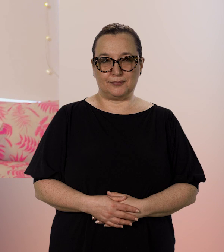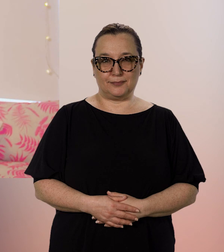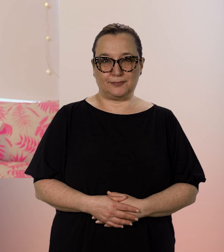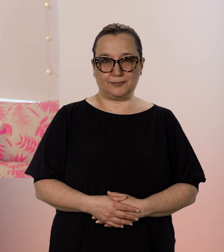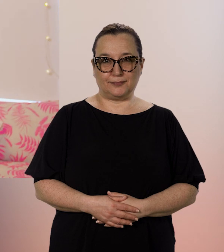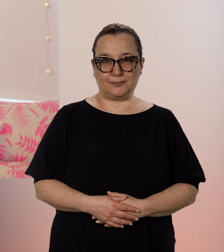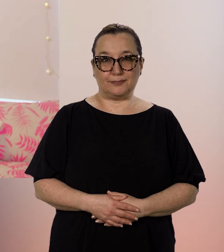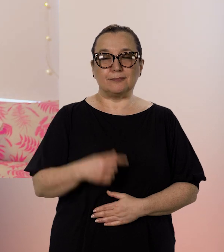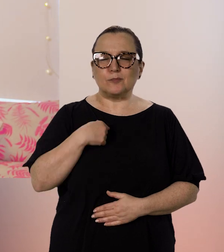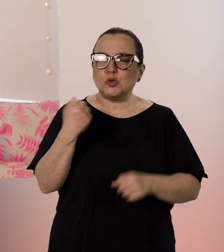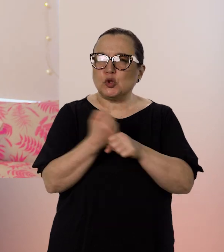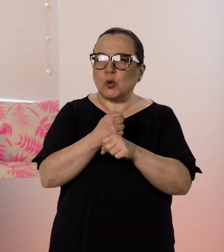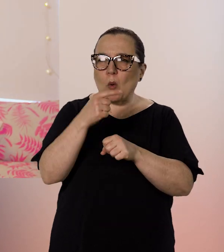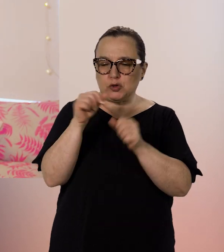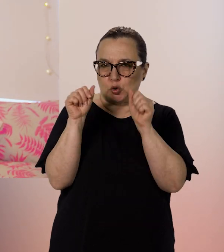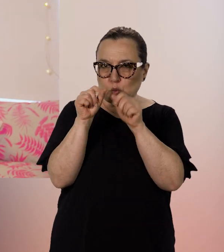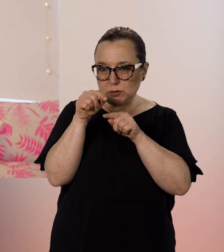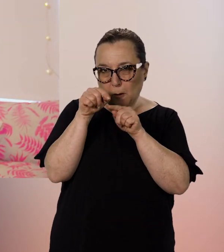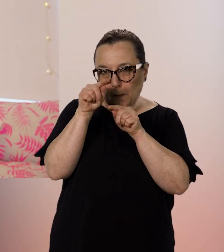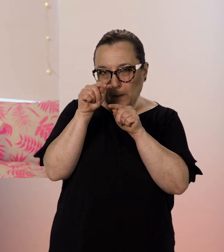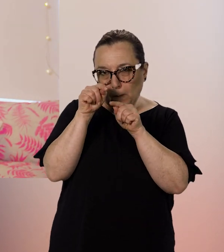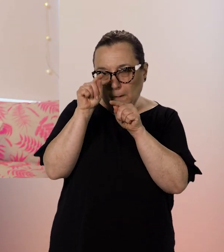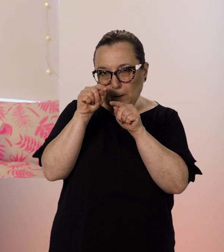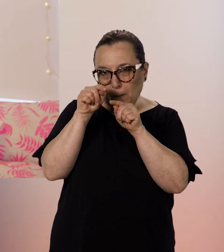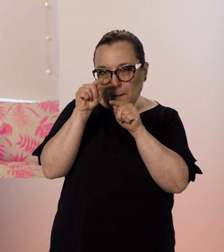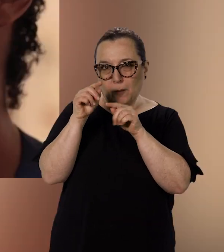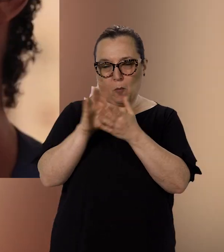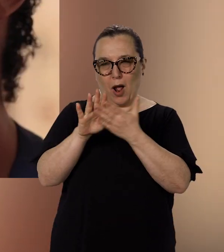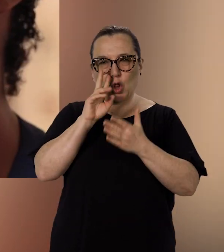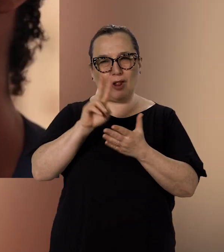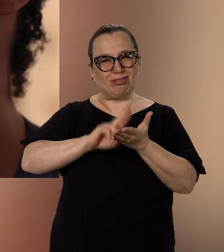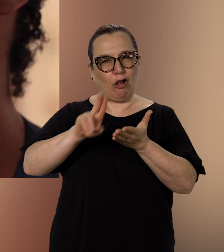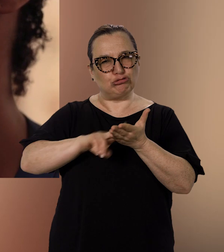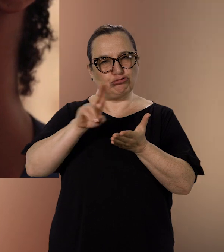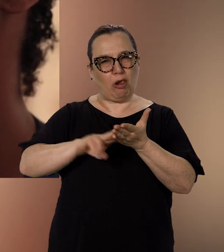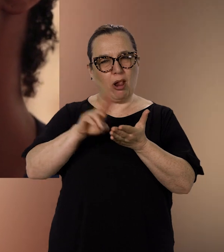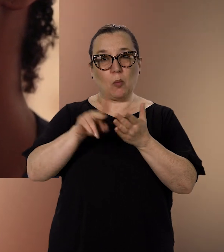What I'm going to do is short strokes with the brush.